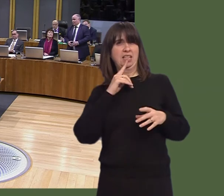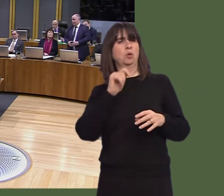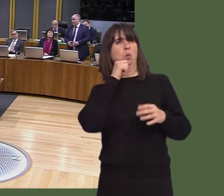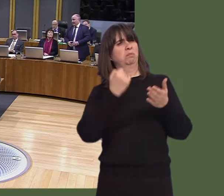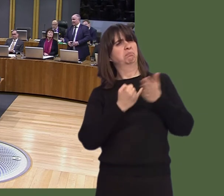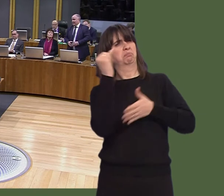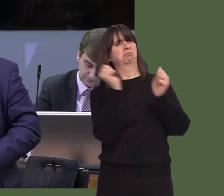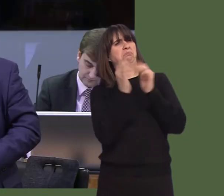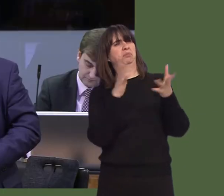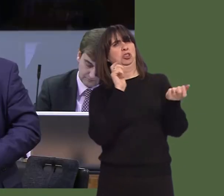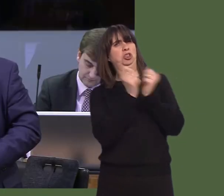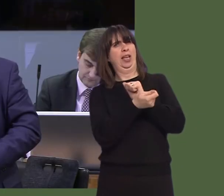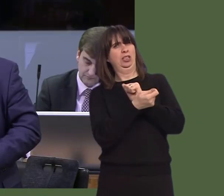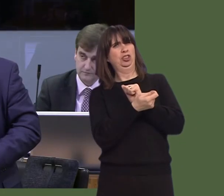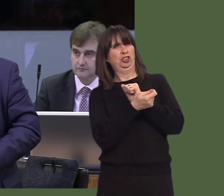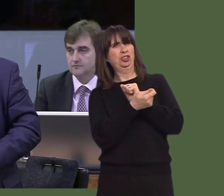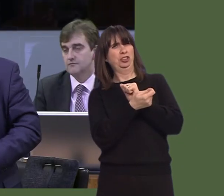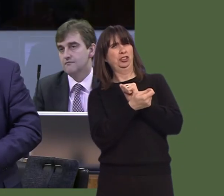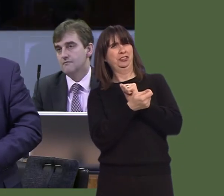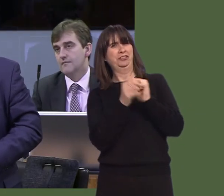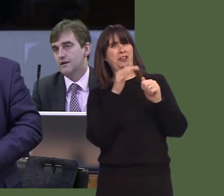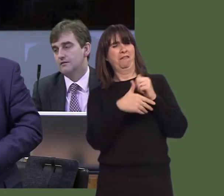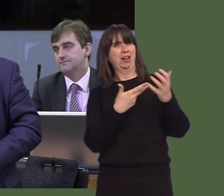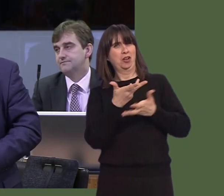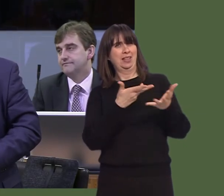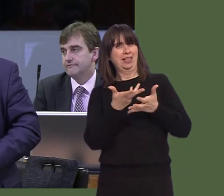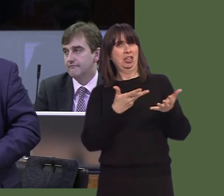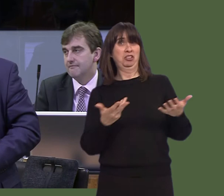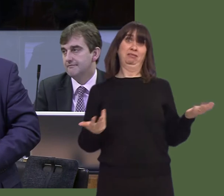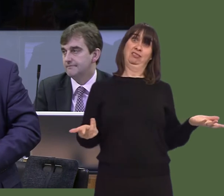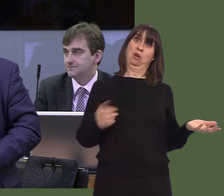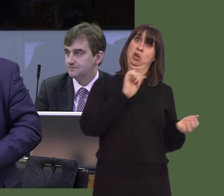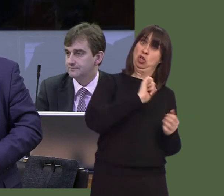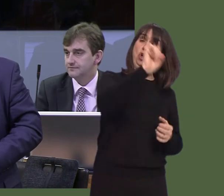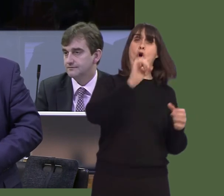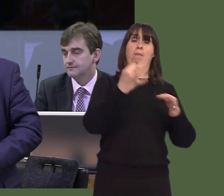Prisoners now are being moved to Wales who are not from Wales to serve their custodial